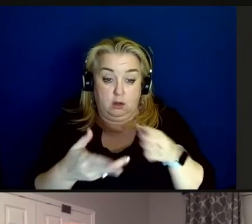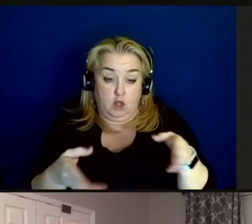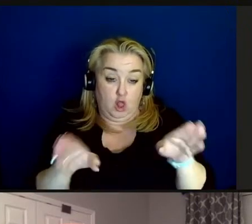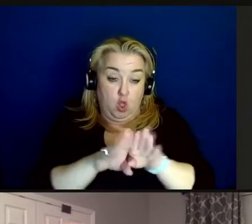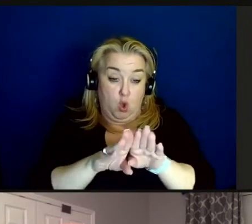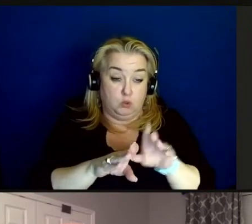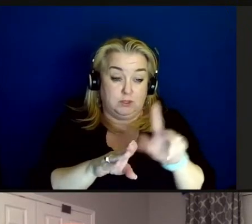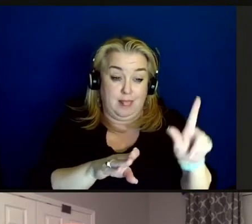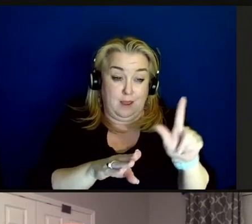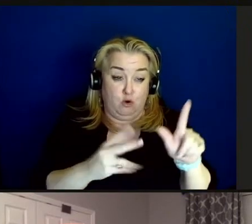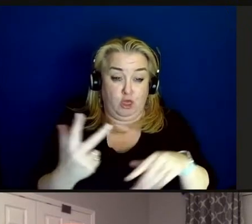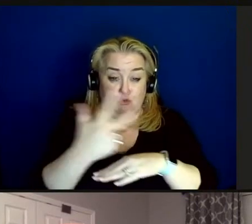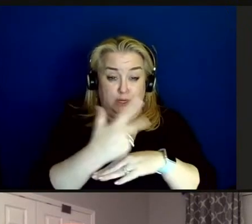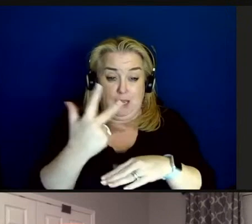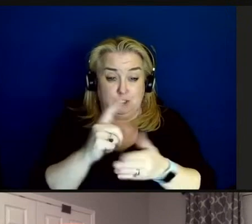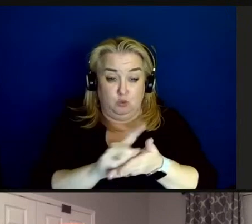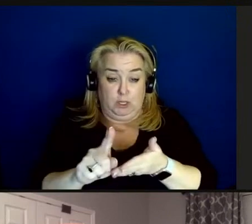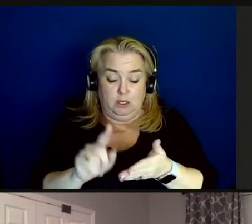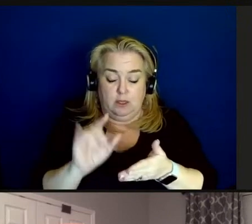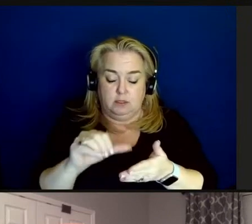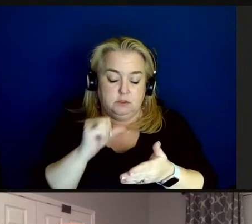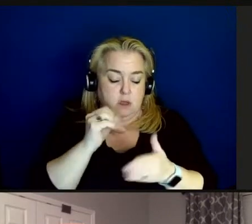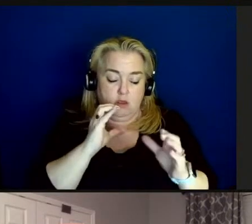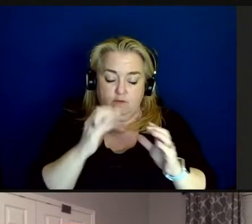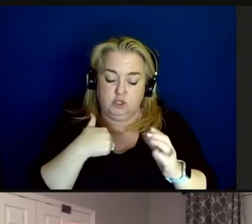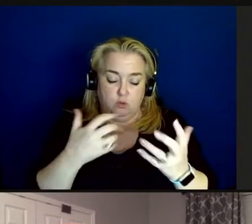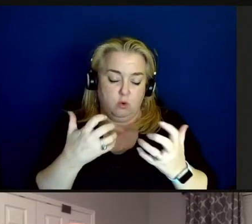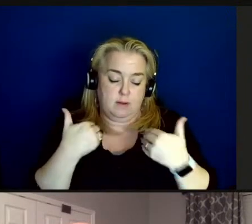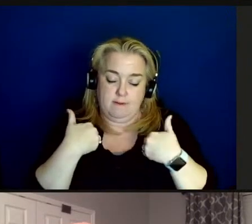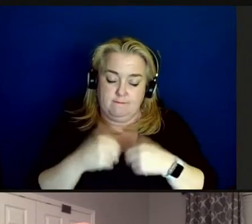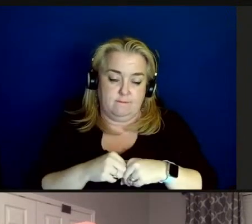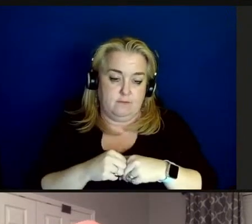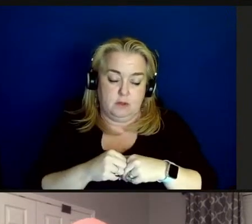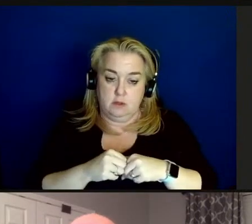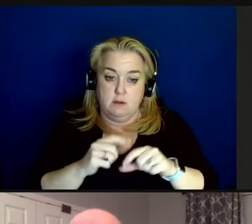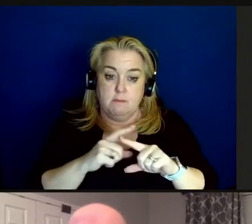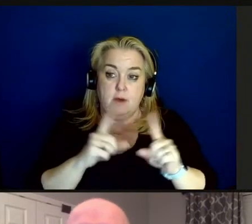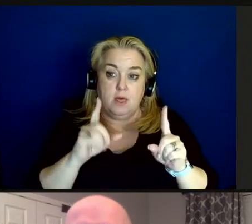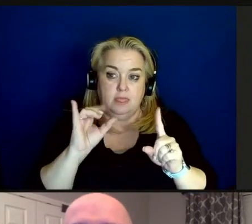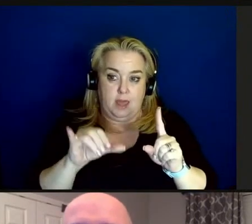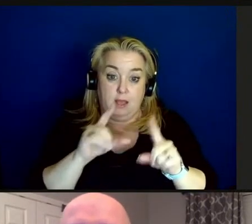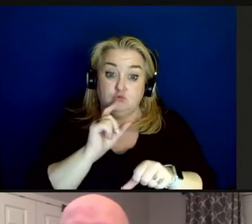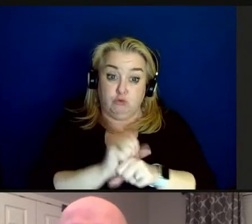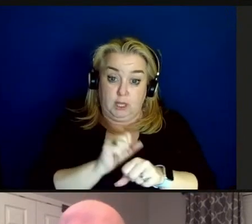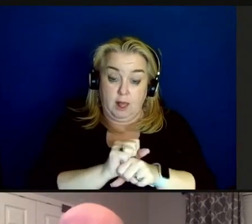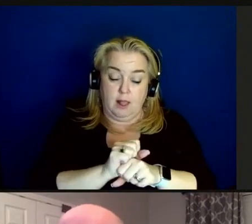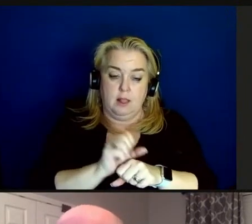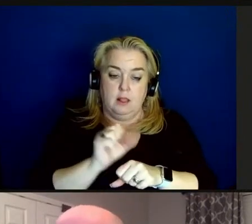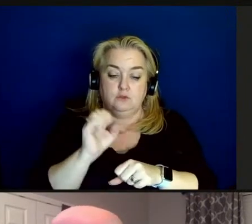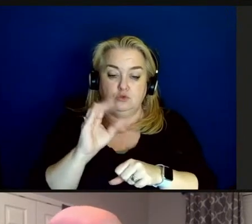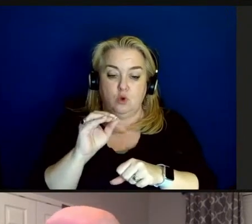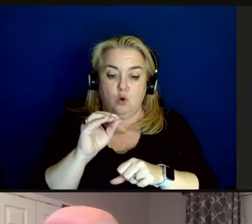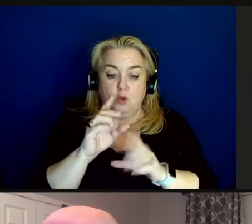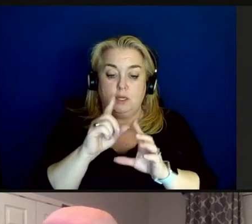THE LAY ON TALK AND FIGURE OUT WHICH SERVICES AE GOING TO